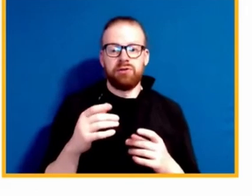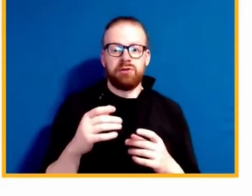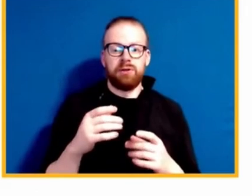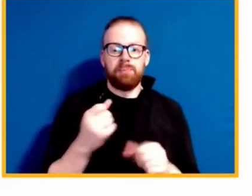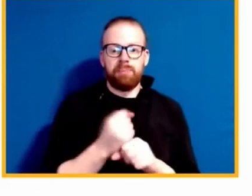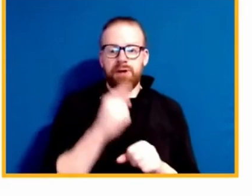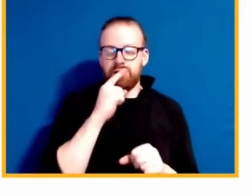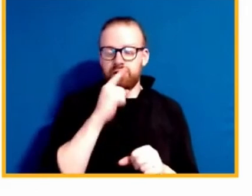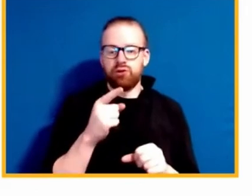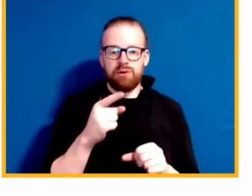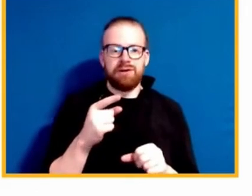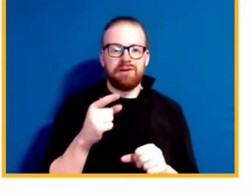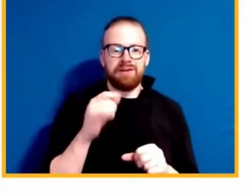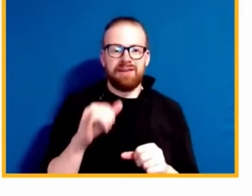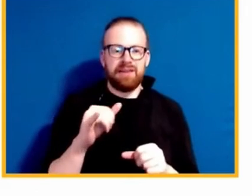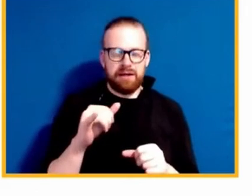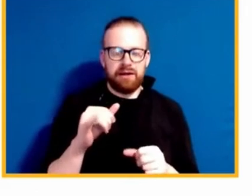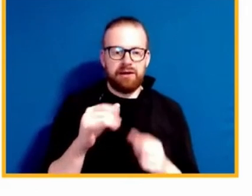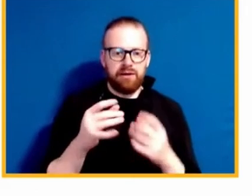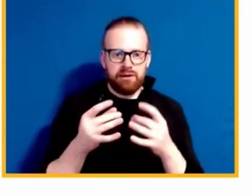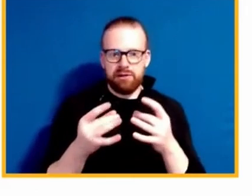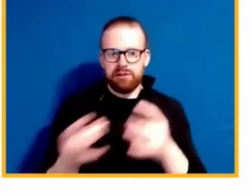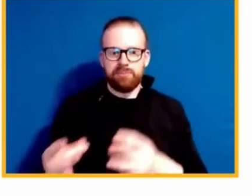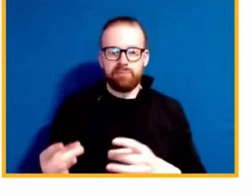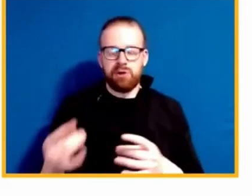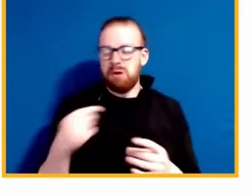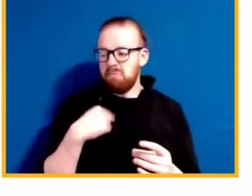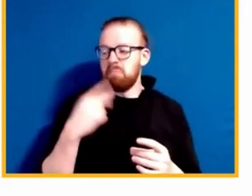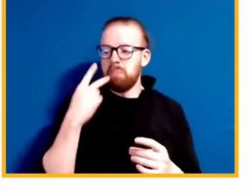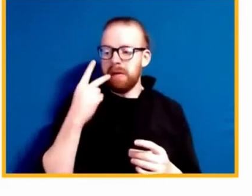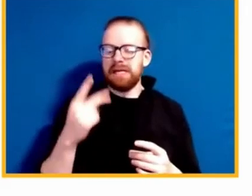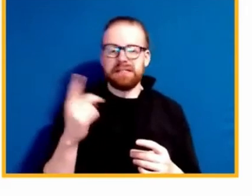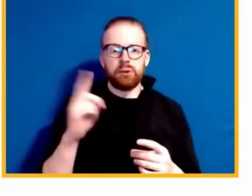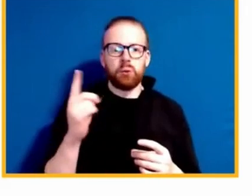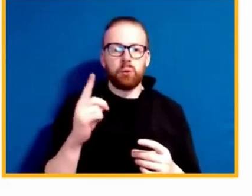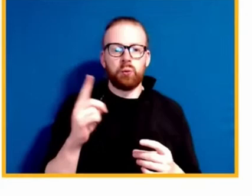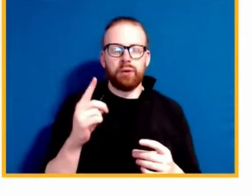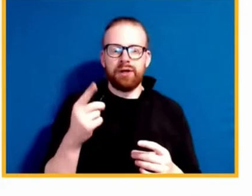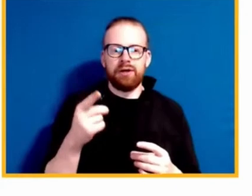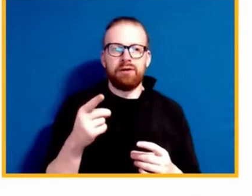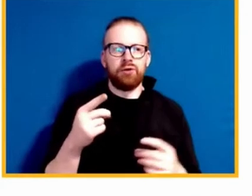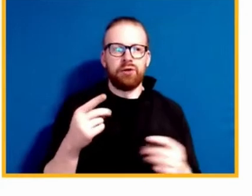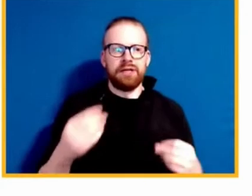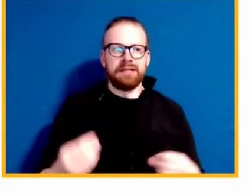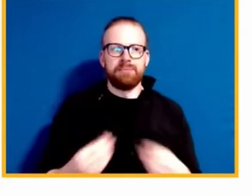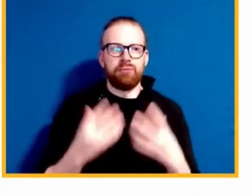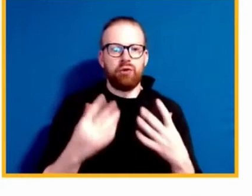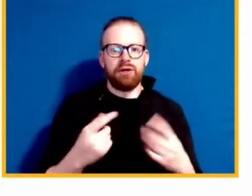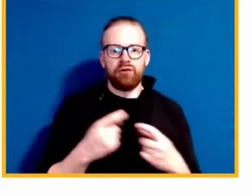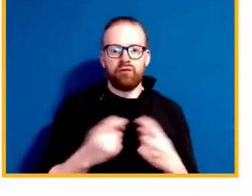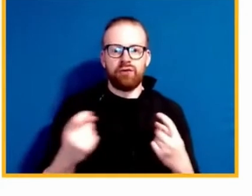make sure that everything blended together, I definitely see like the inspirations of in which they came from and